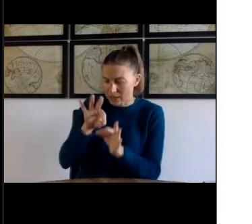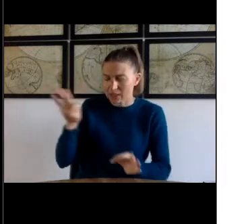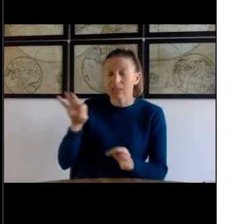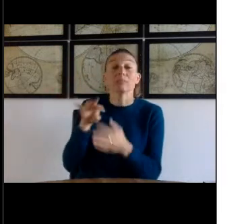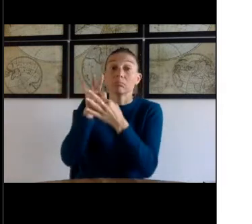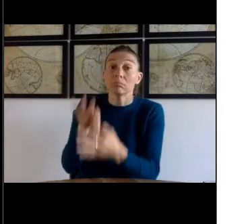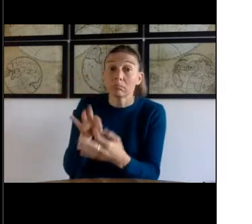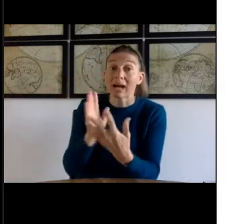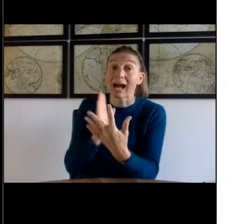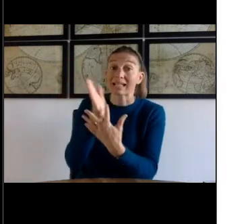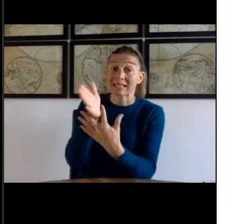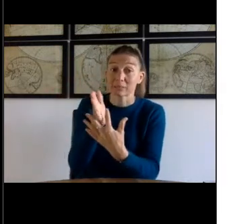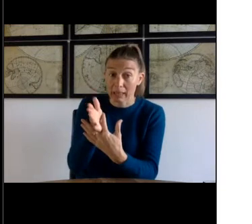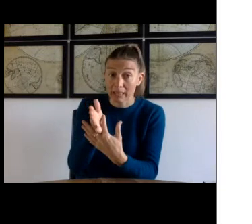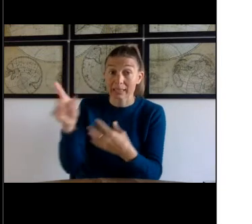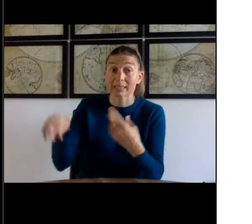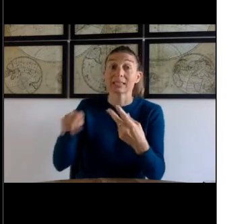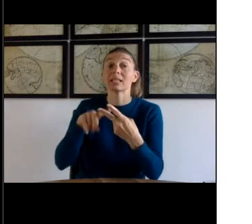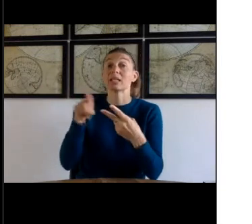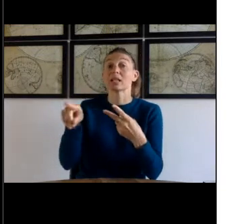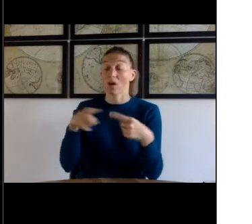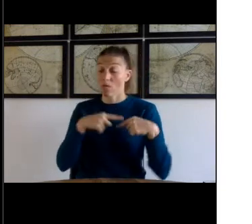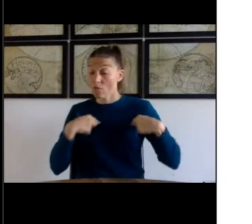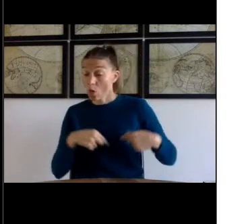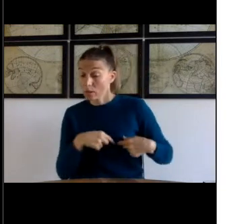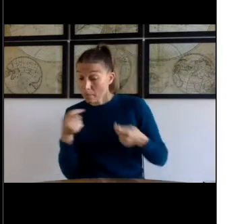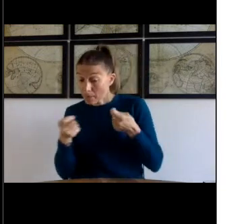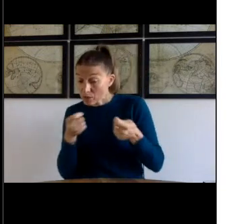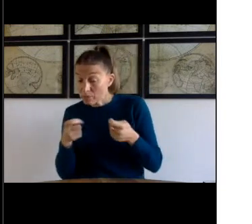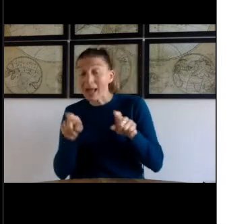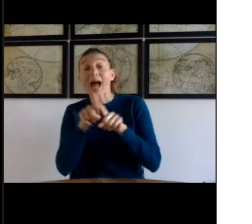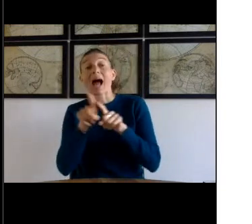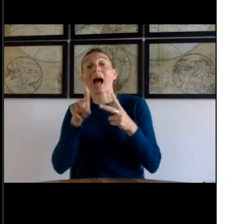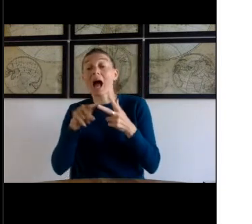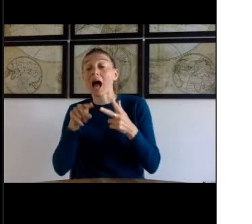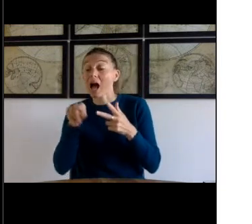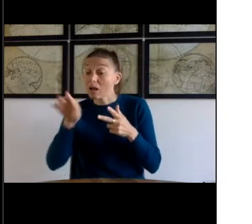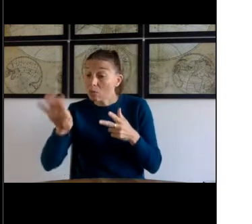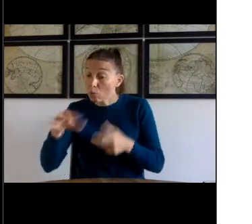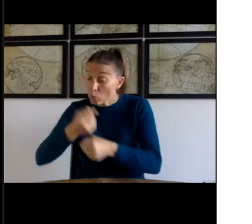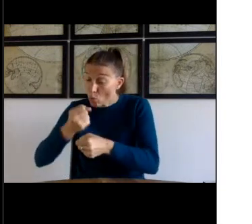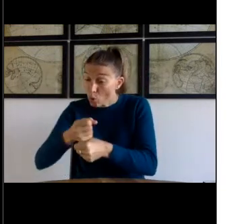and humanitarian inclusive capacity humanitarian action.